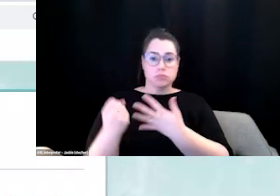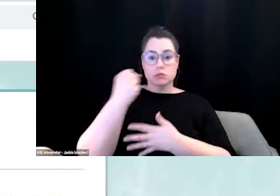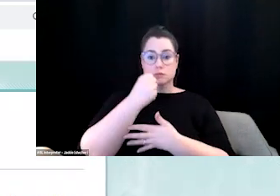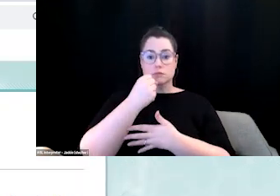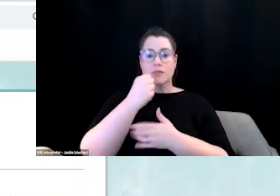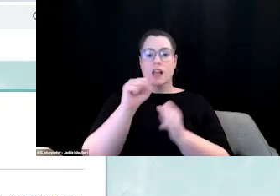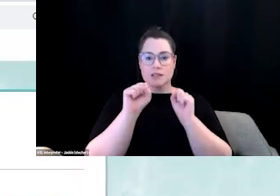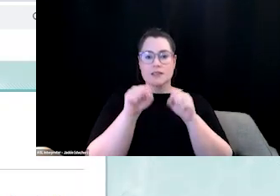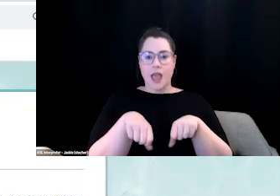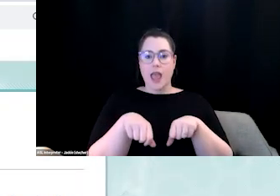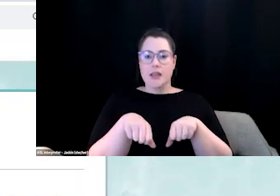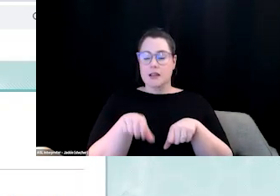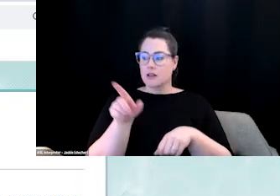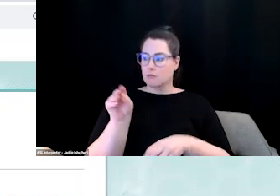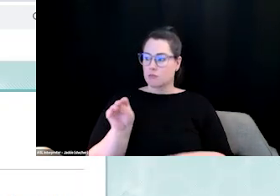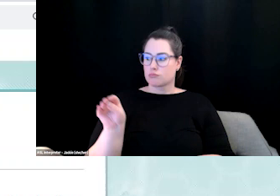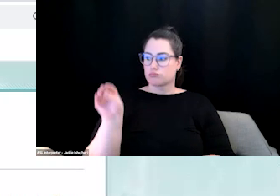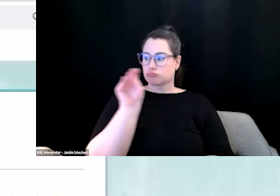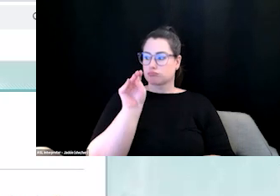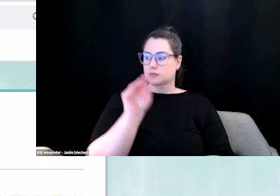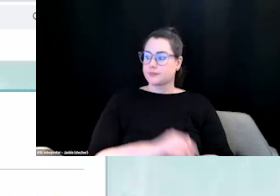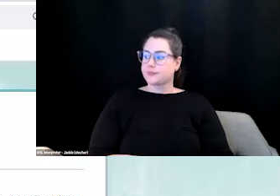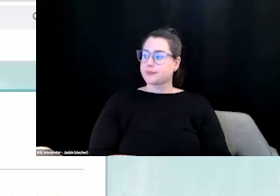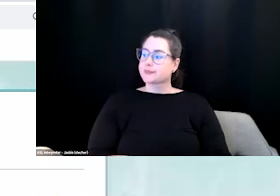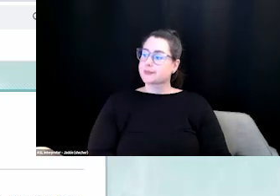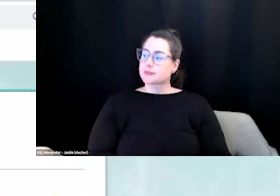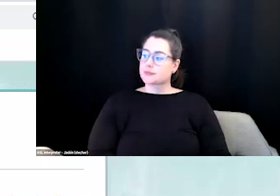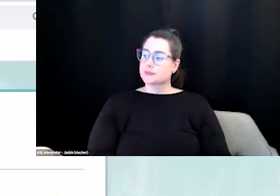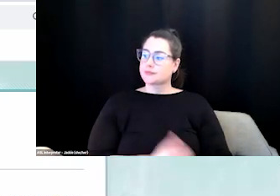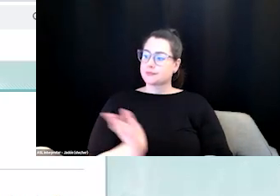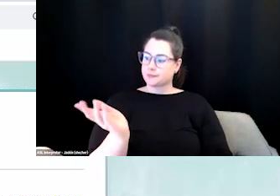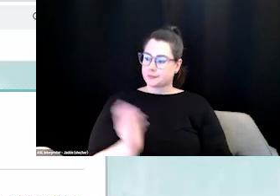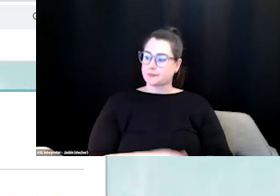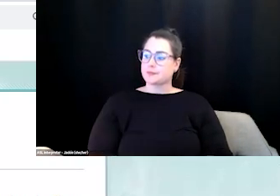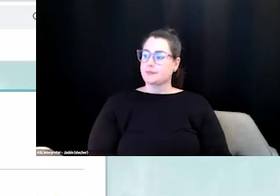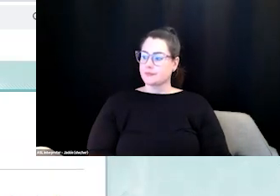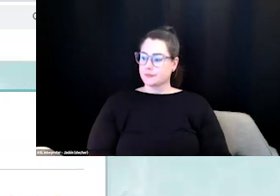and click this arrow button and increase prior to that.